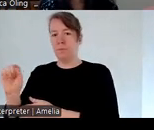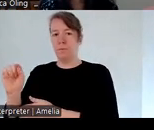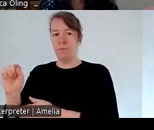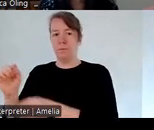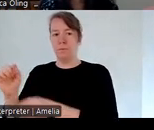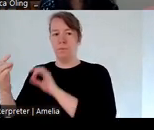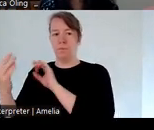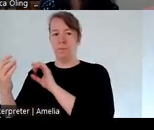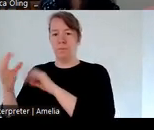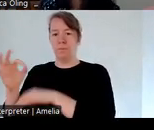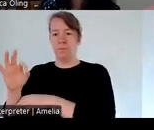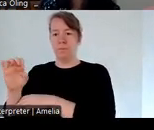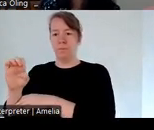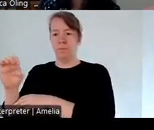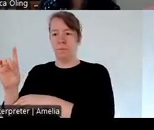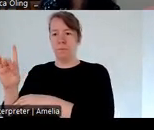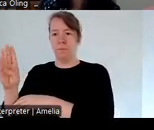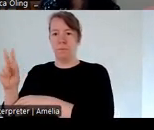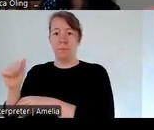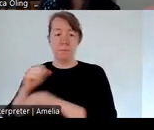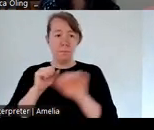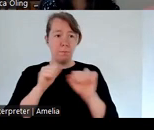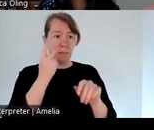(Rebecca Oling) Are you seeing my slides okay? (Mark Weiler) Yes we are, thank you.